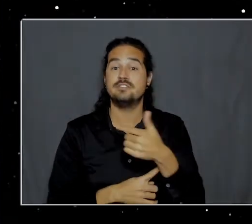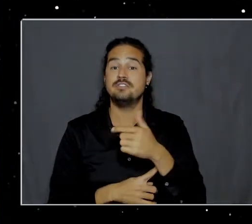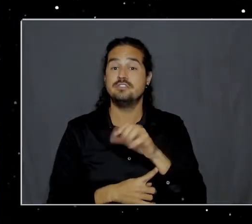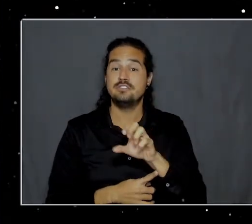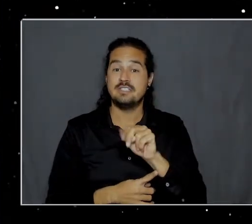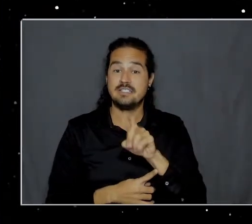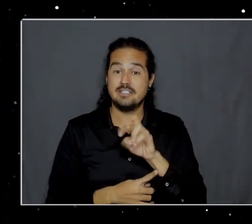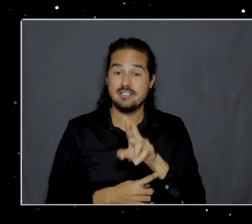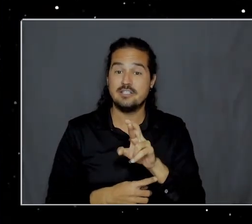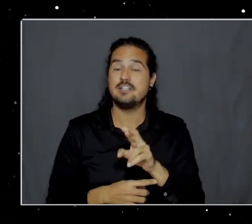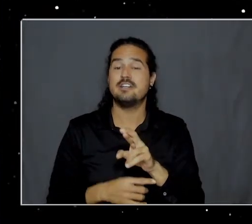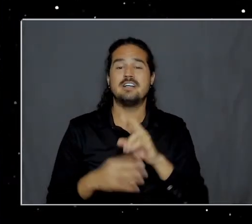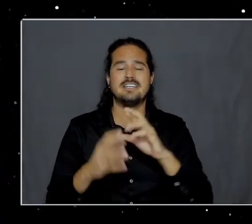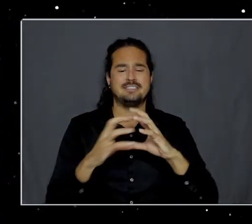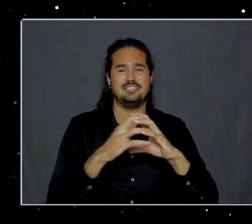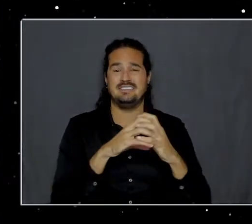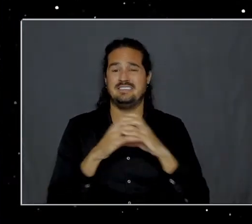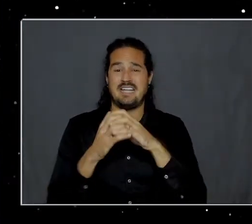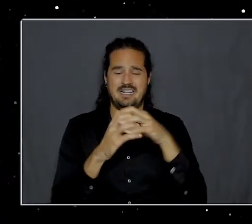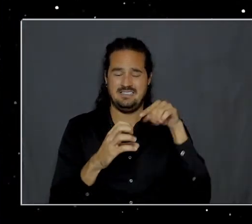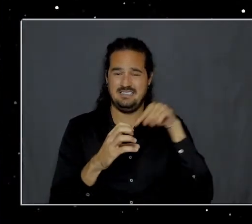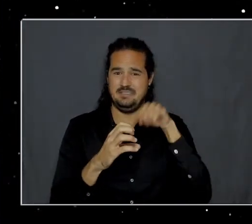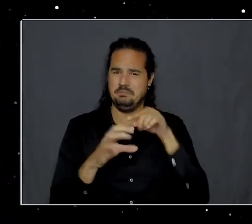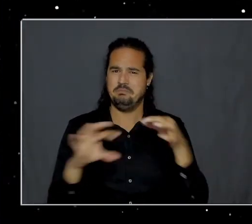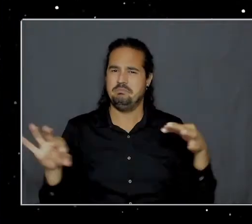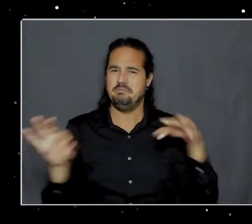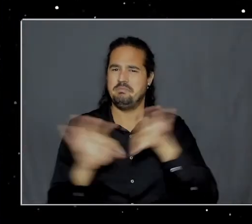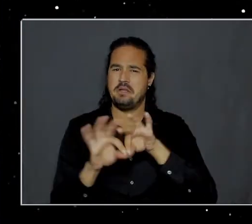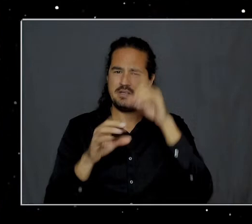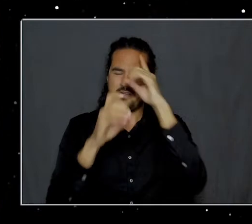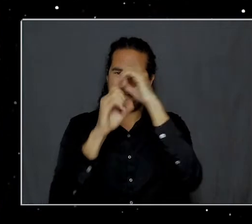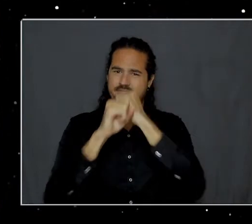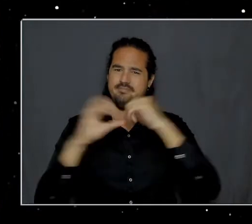"INTERSECTIONALITY," THAT REALLY, WE NEED TO UNDERSTAND